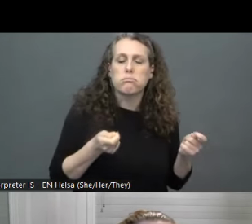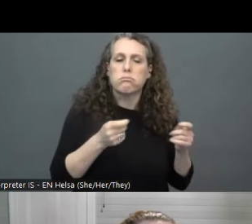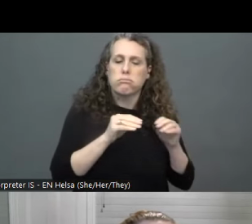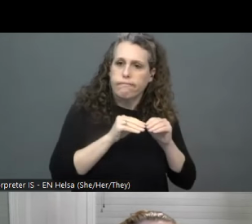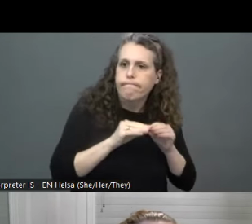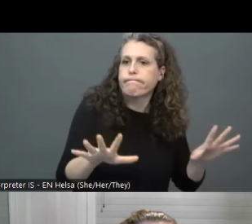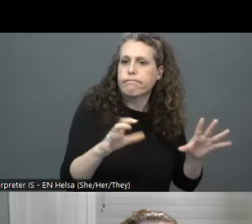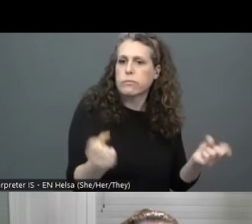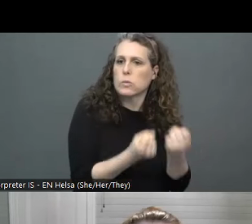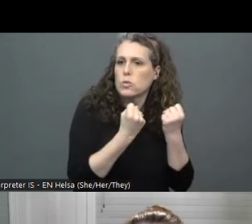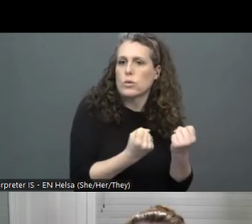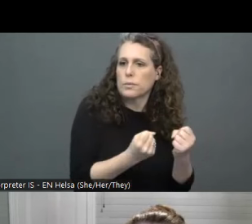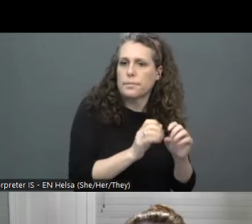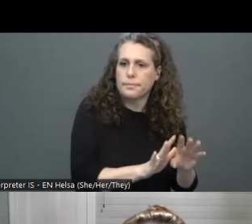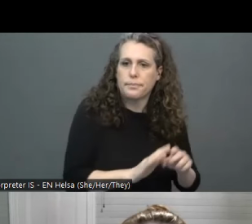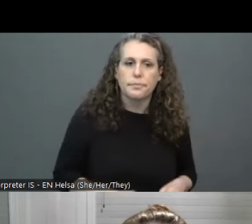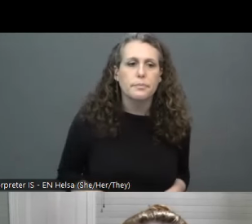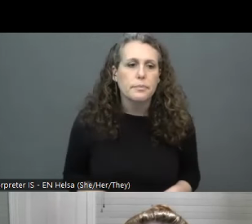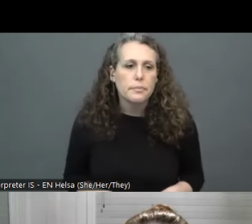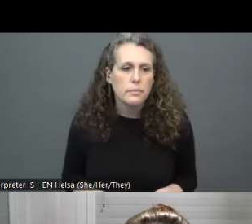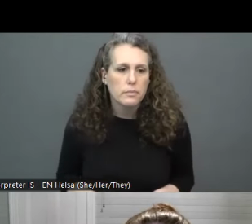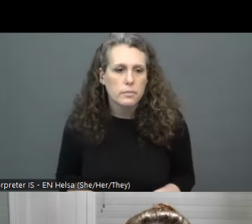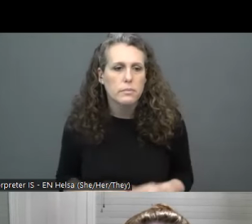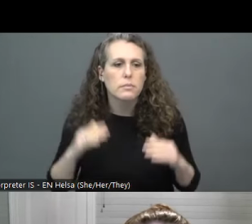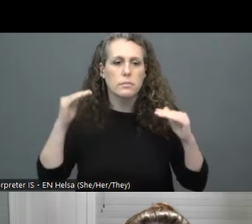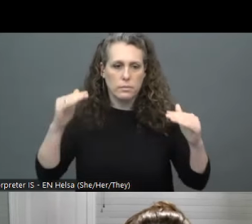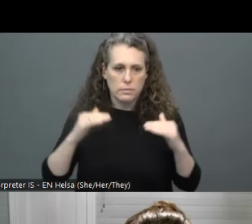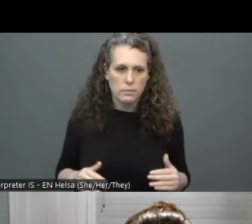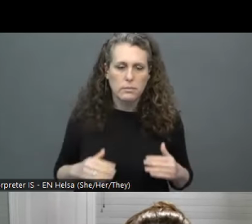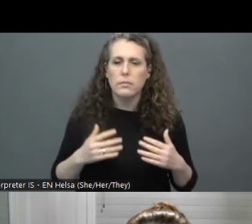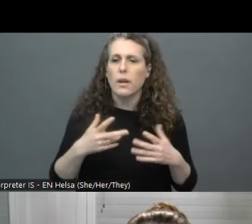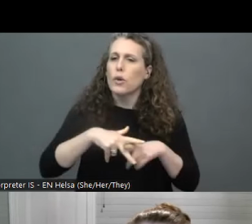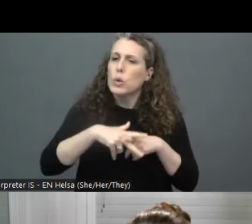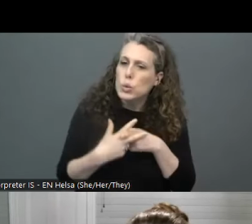There is also the need to develop foundational tools and training. As